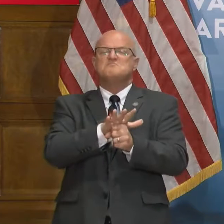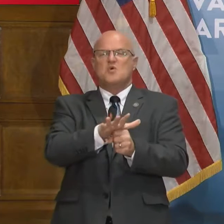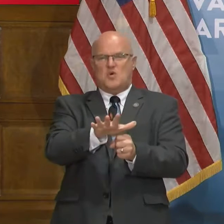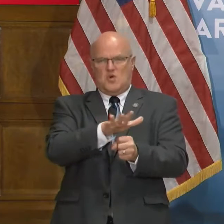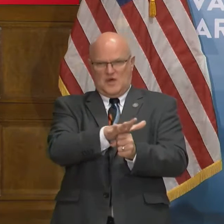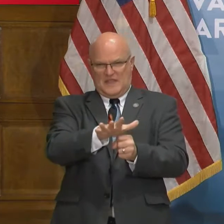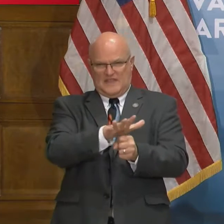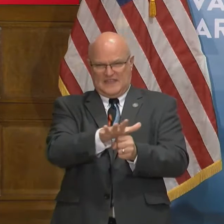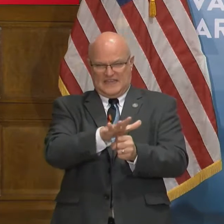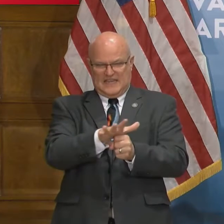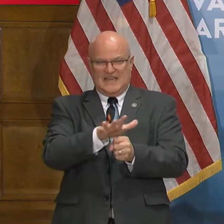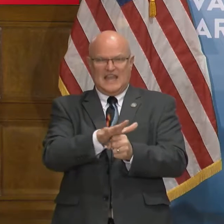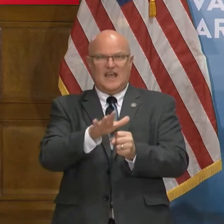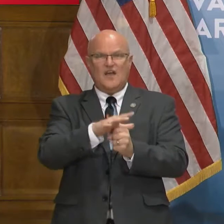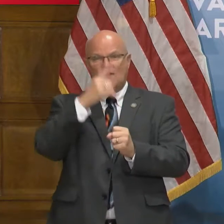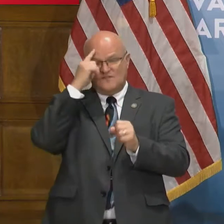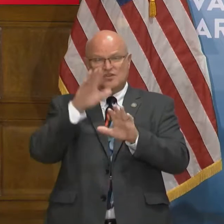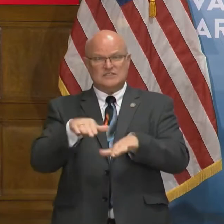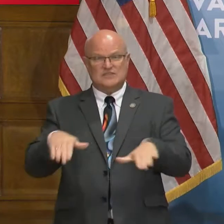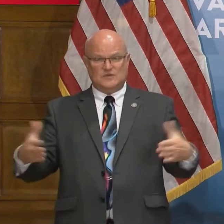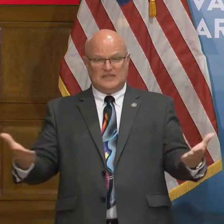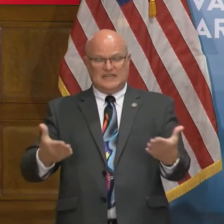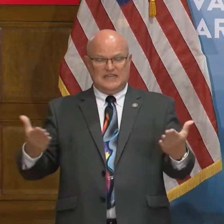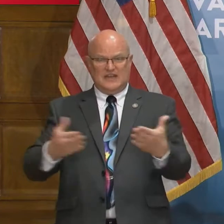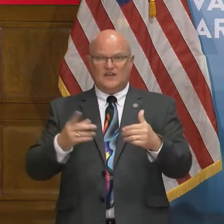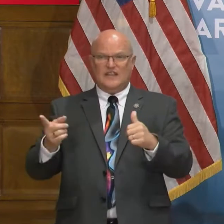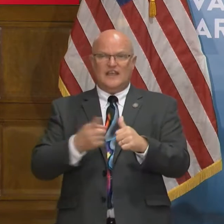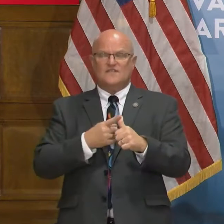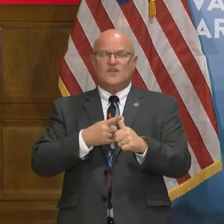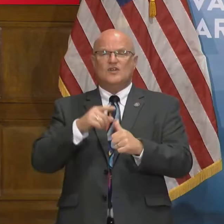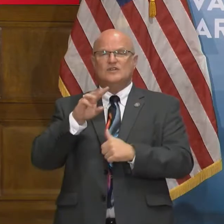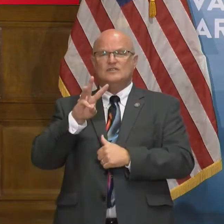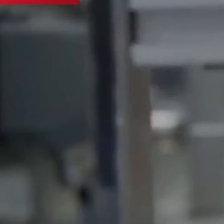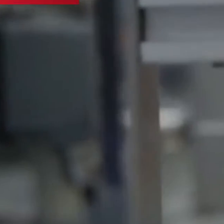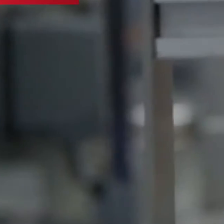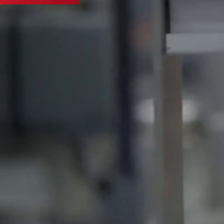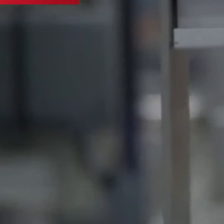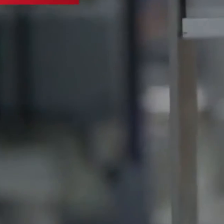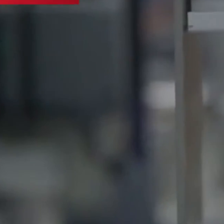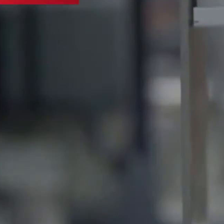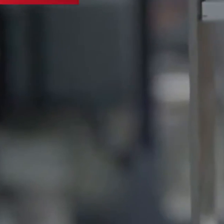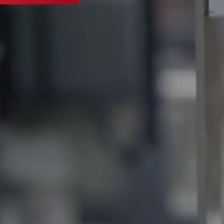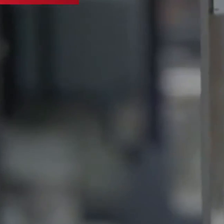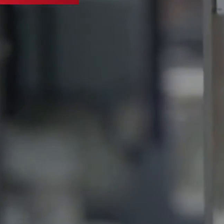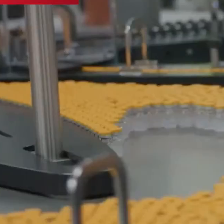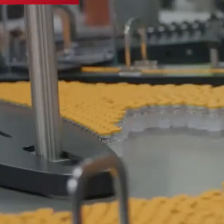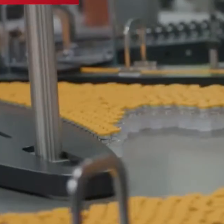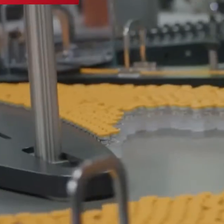vaccine available for for children here to in the first wave of vaccination, Hutchinson says doses of the pediatric